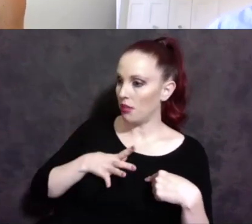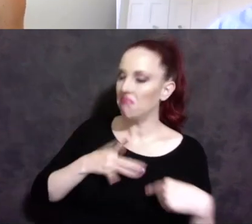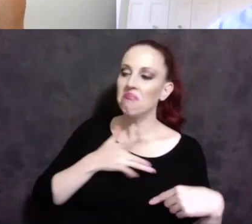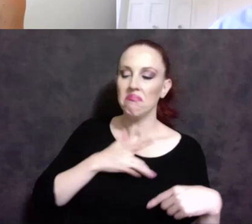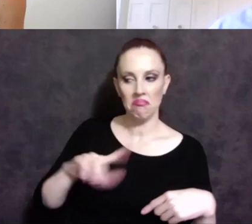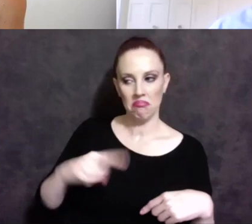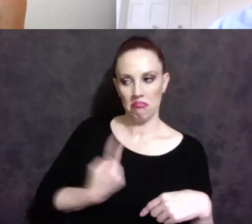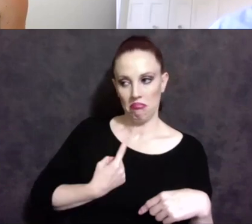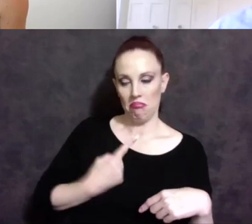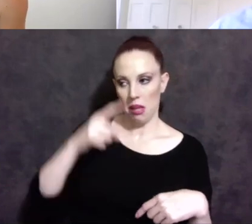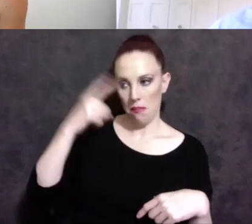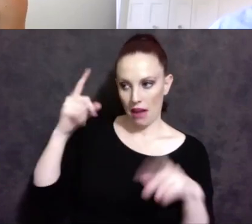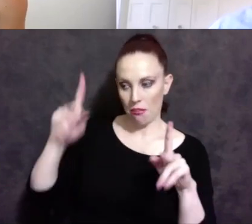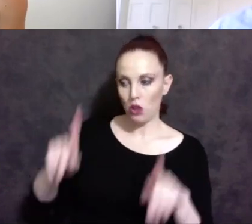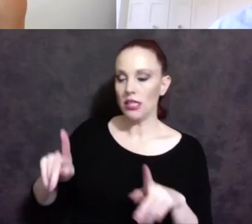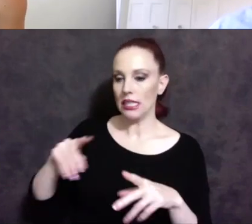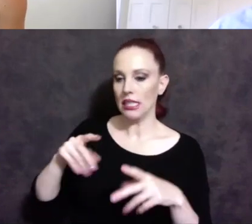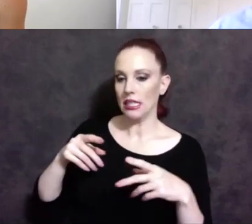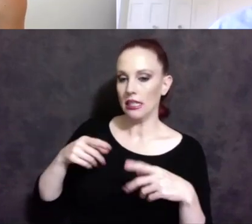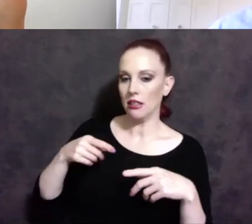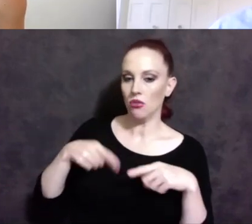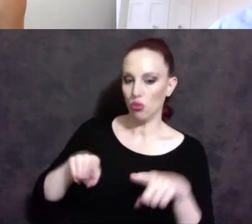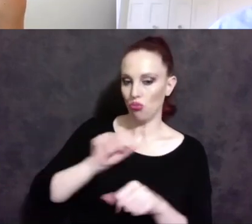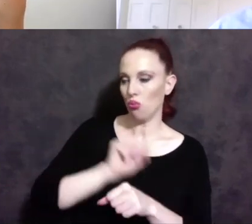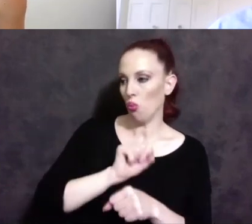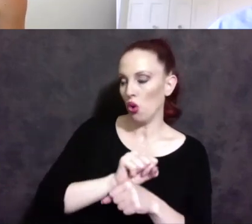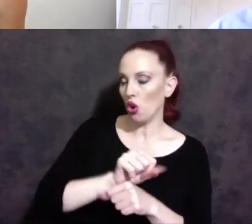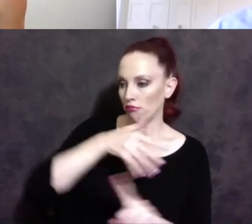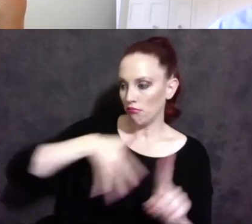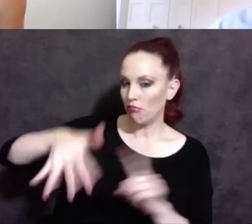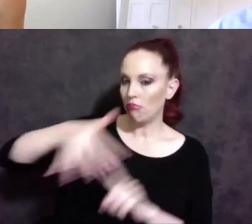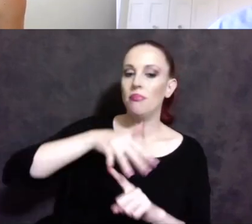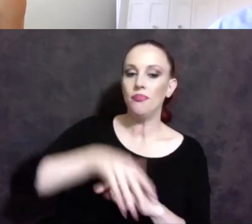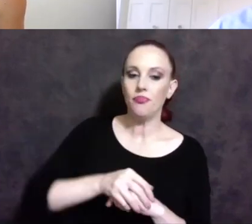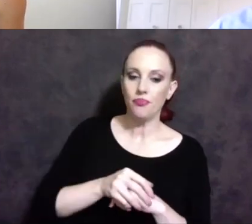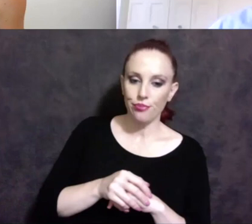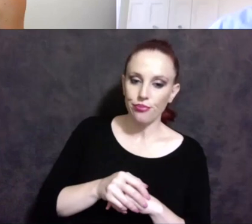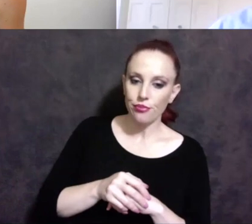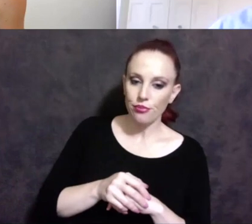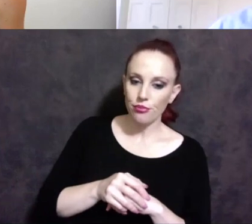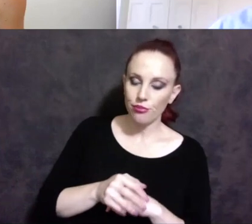her personal and work circles. She has been struggling lately to cope with what's been